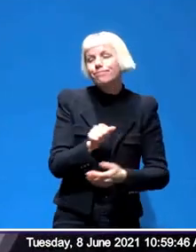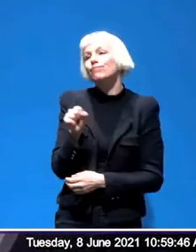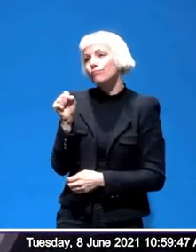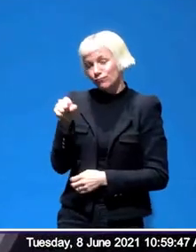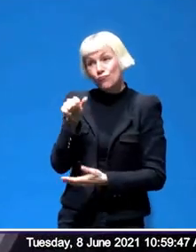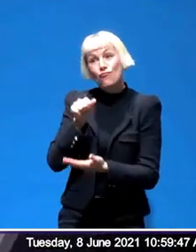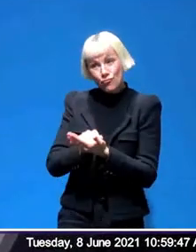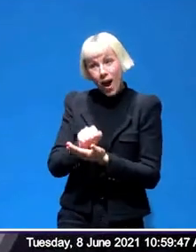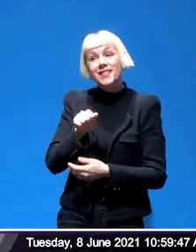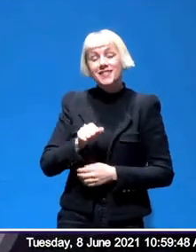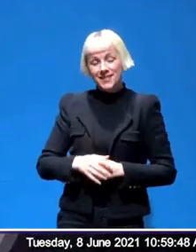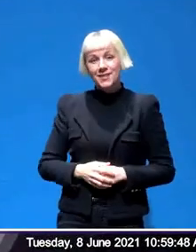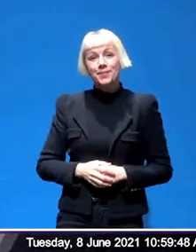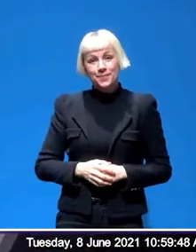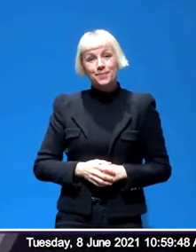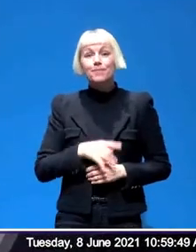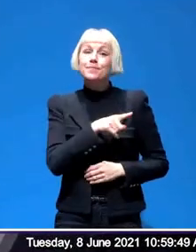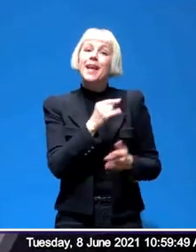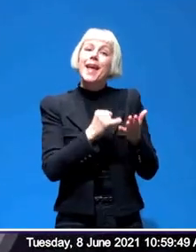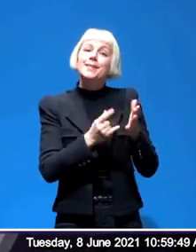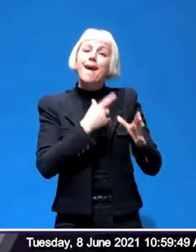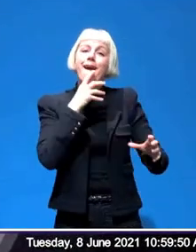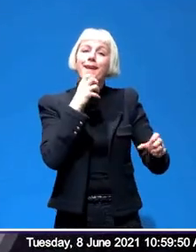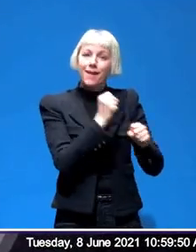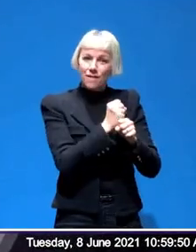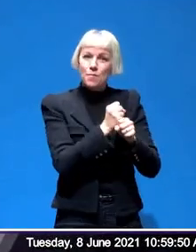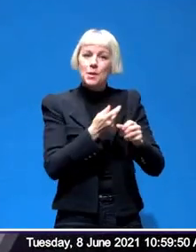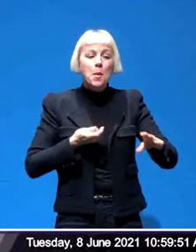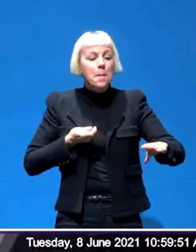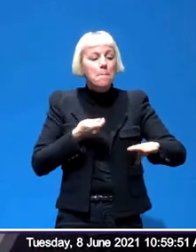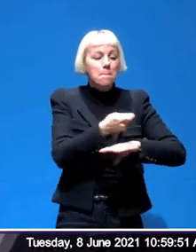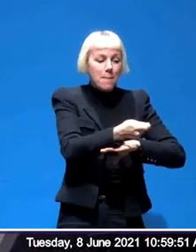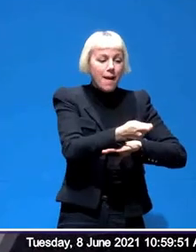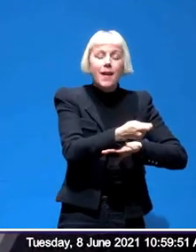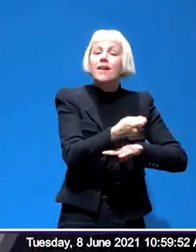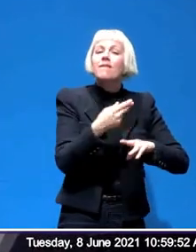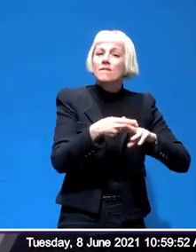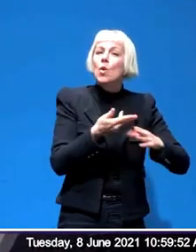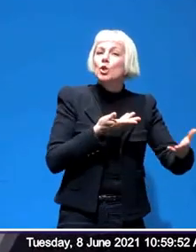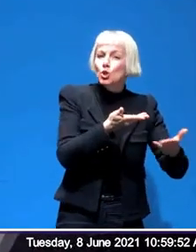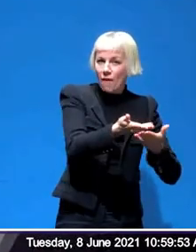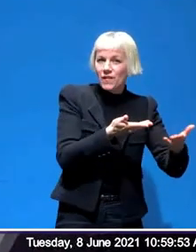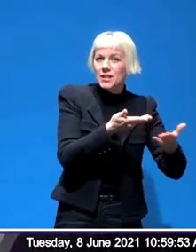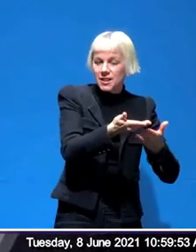And the State were providing in-kind services so they weren't answerable,